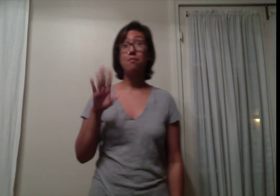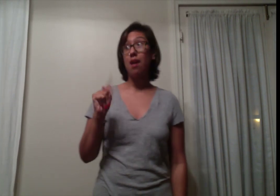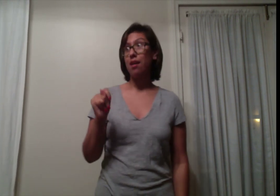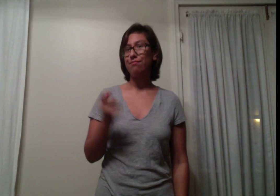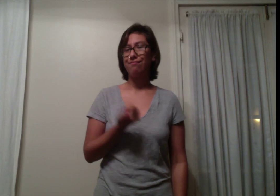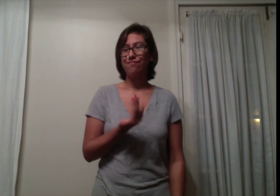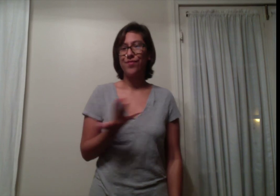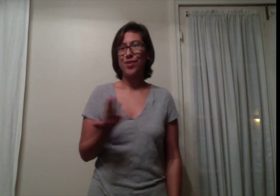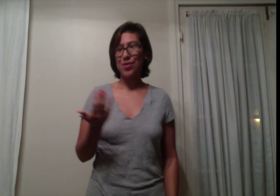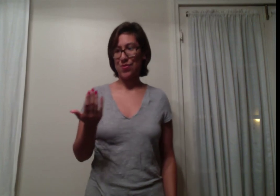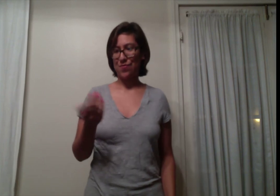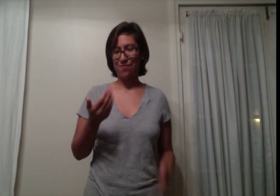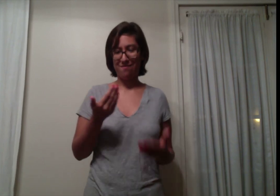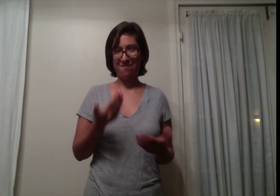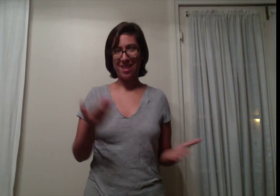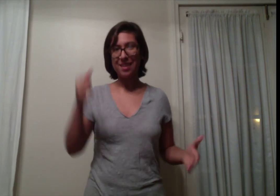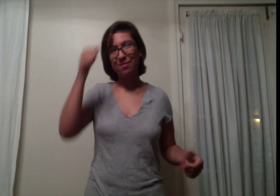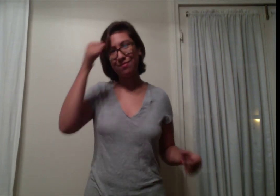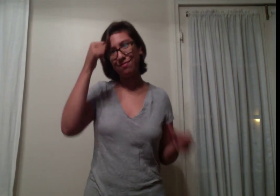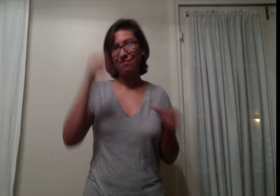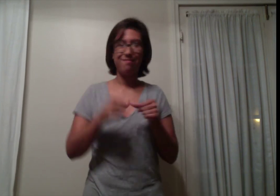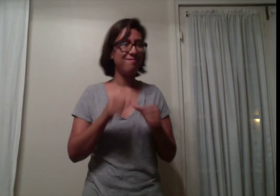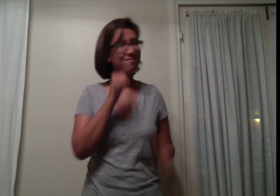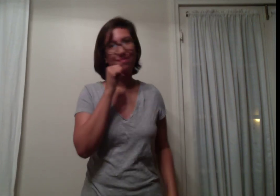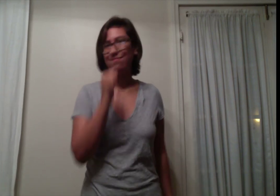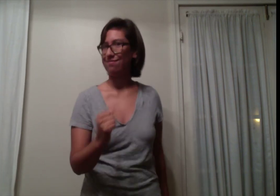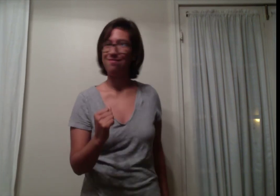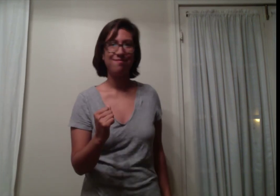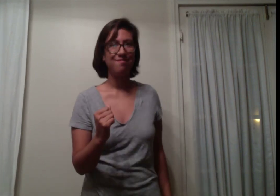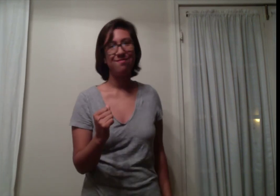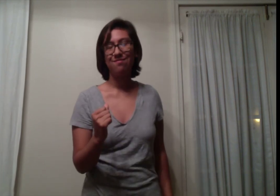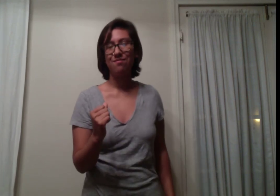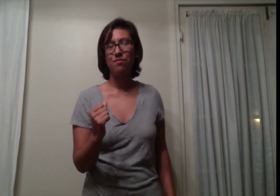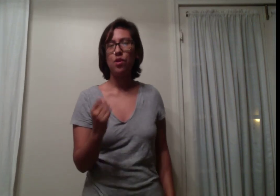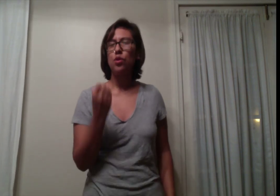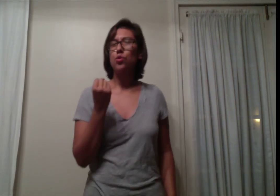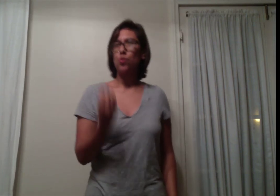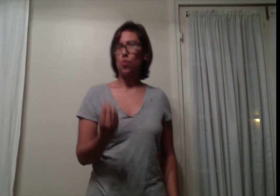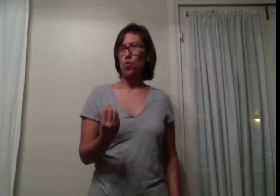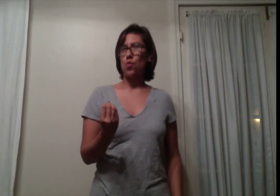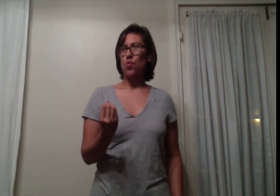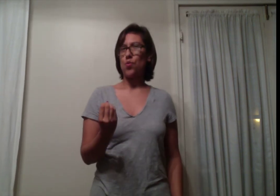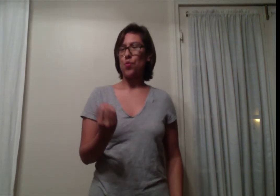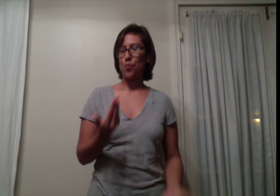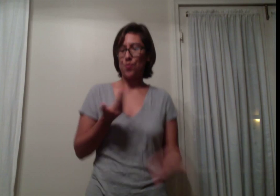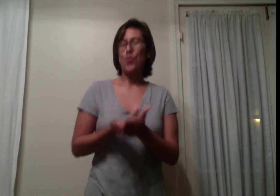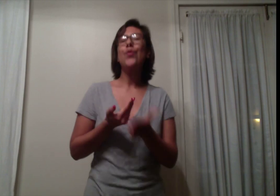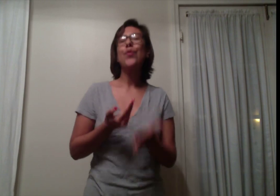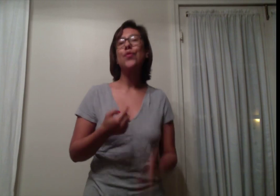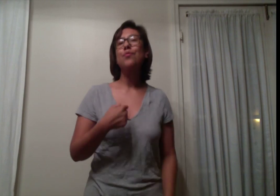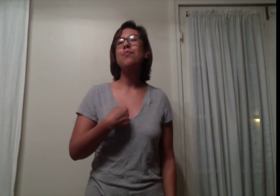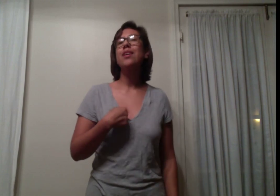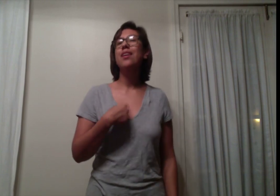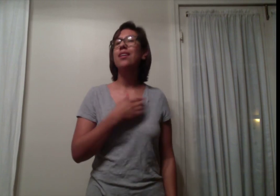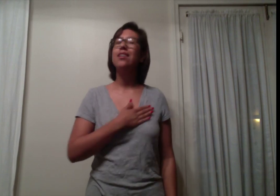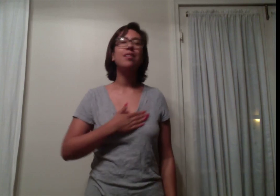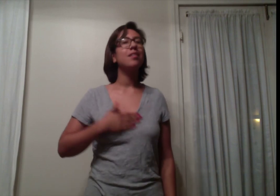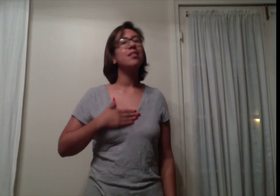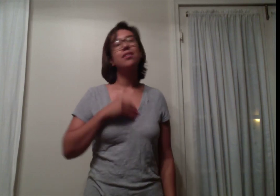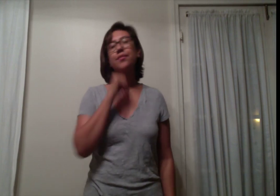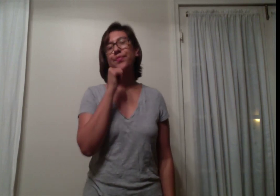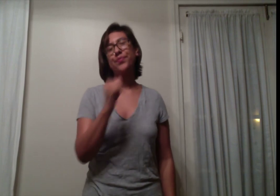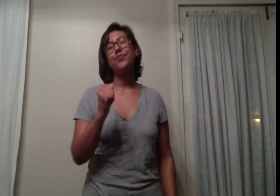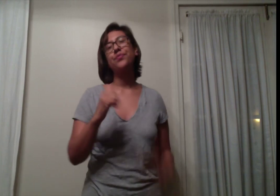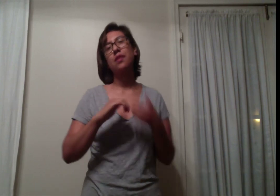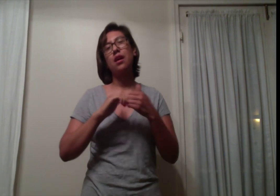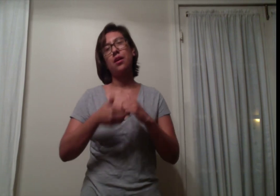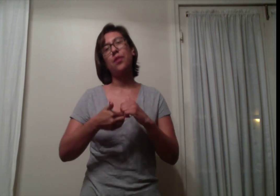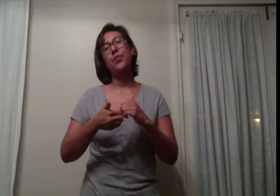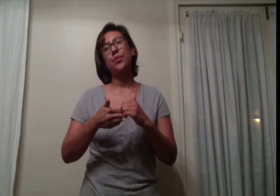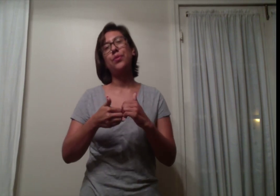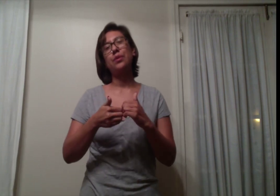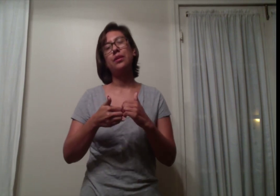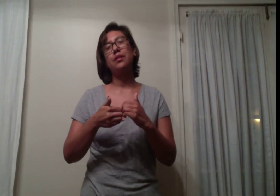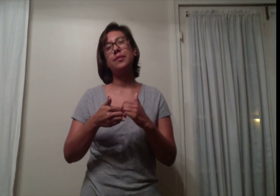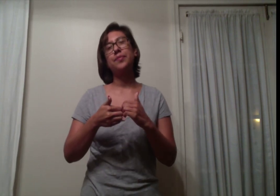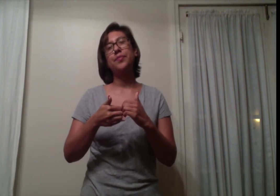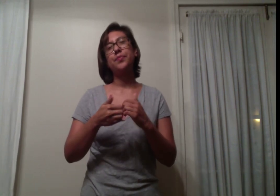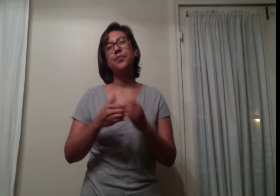But I don’t remember, so how do I prove I didn’t like it.